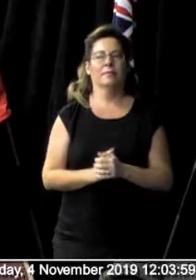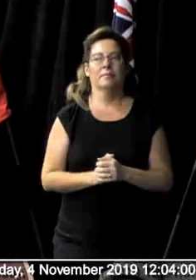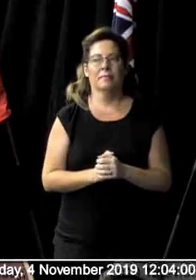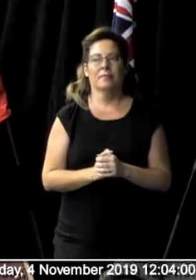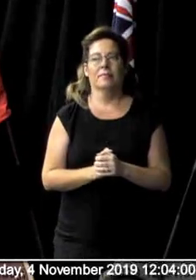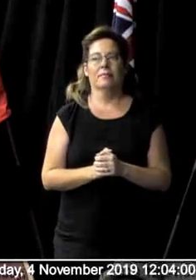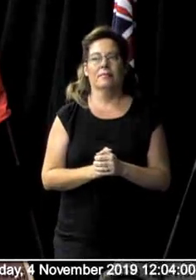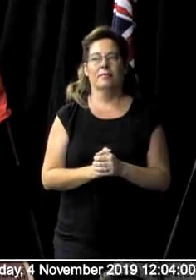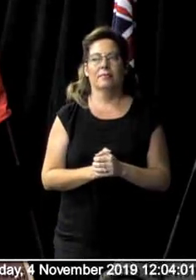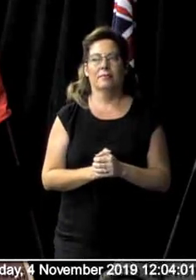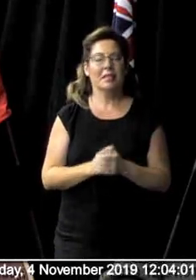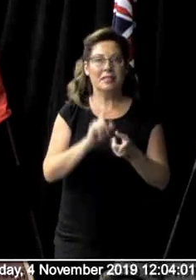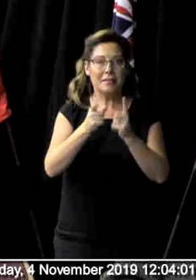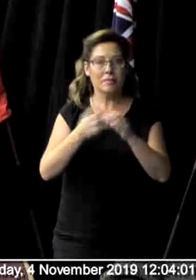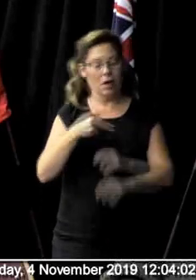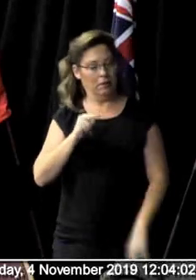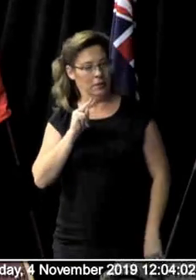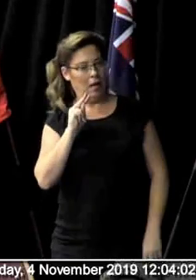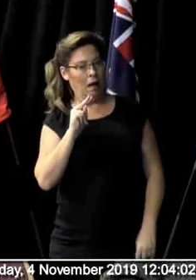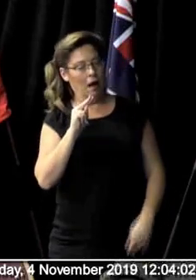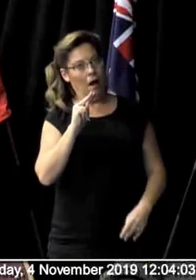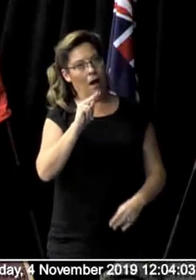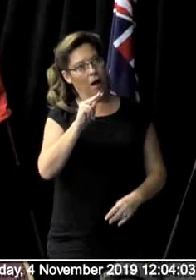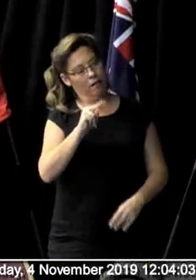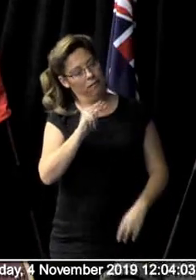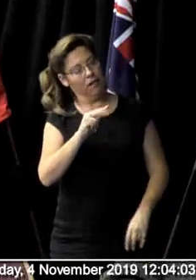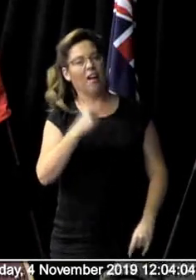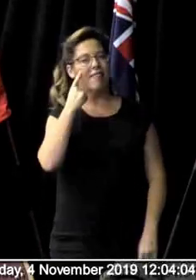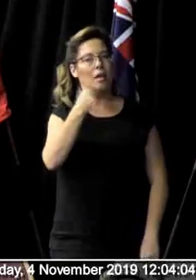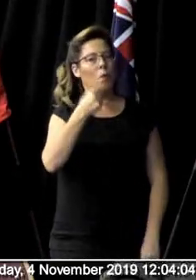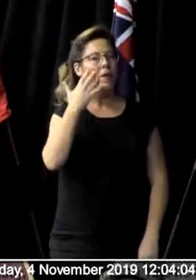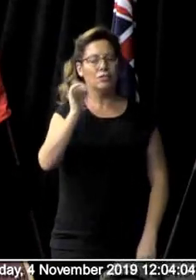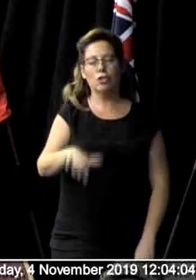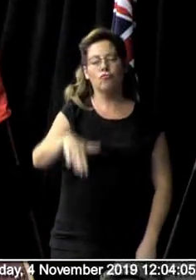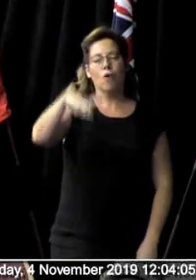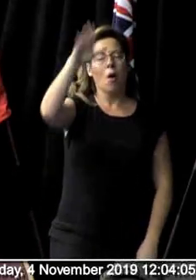doing something like being a theatre attendant or a party organiser.